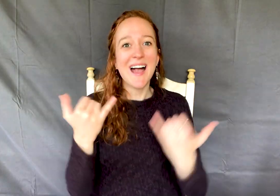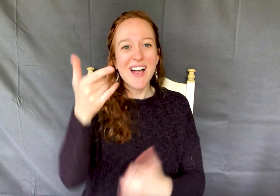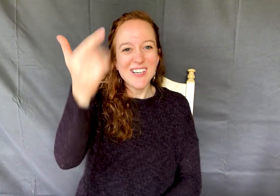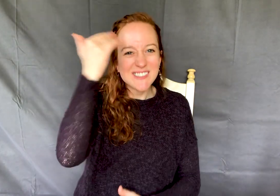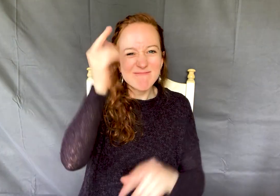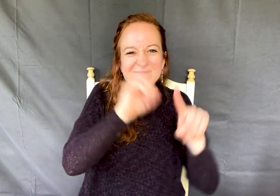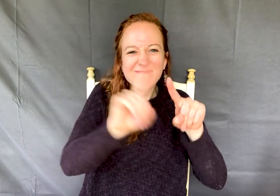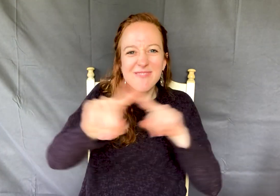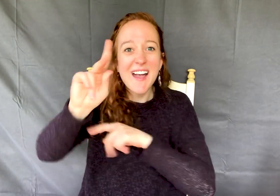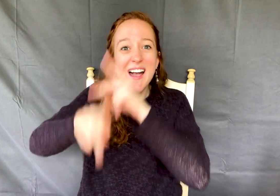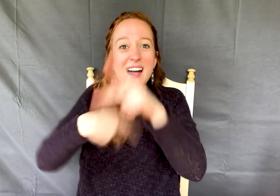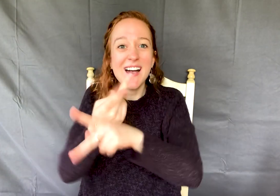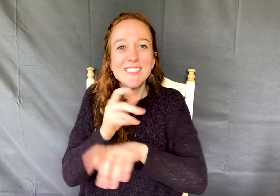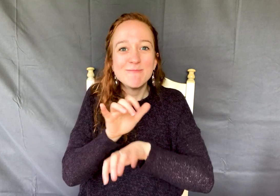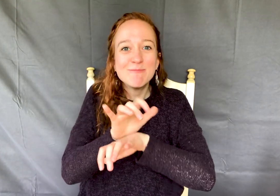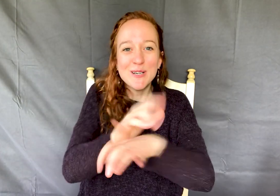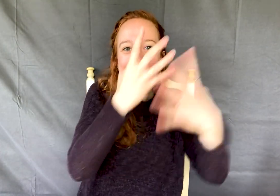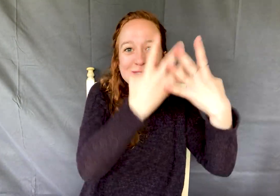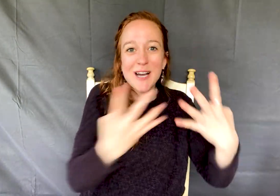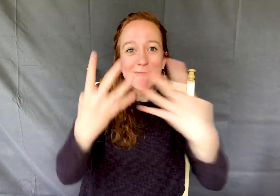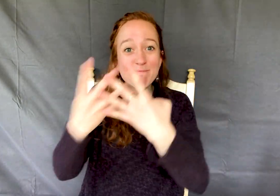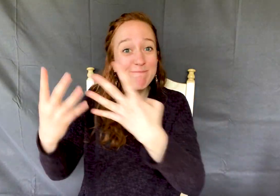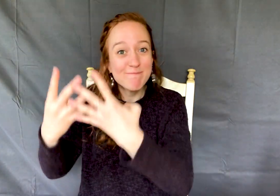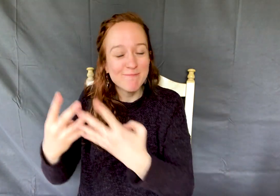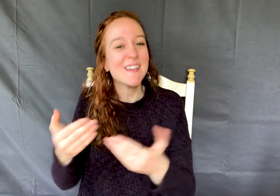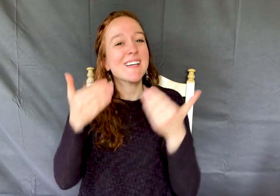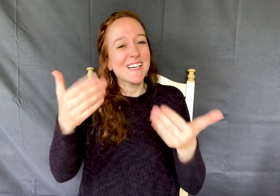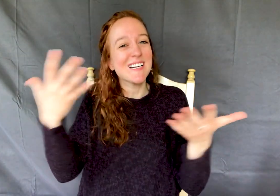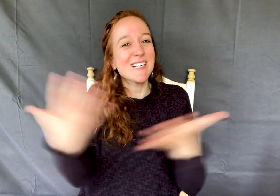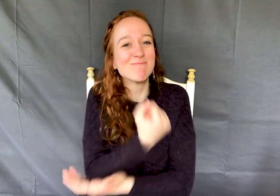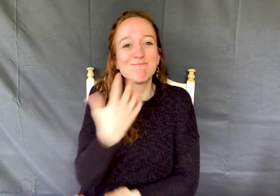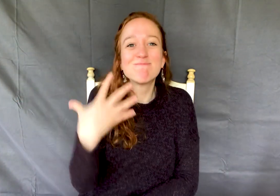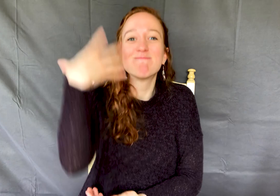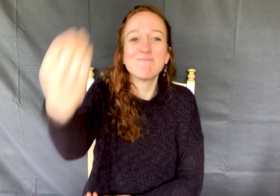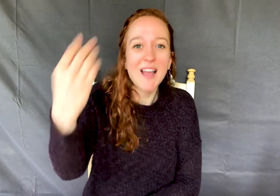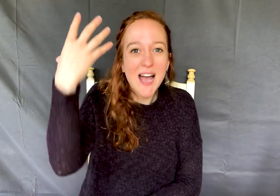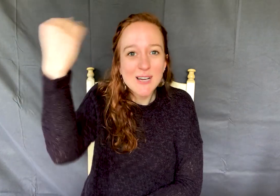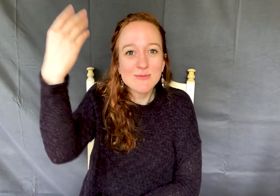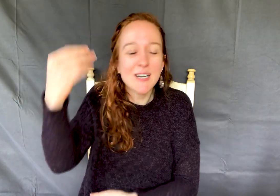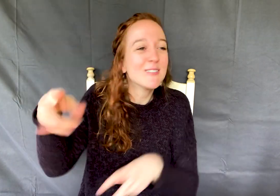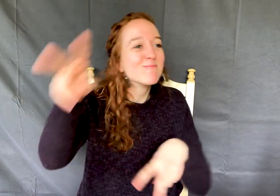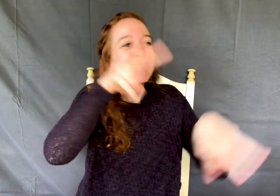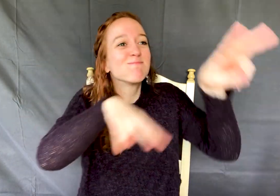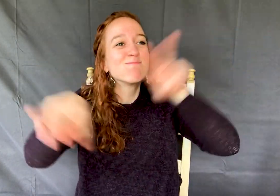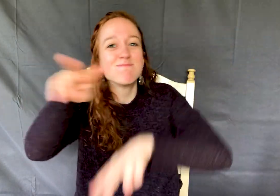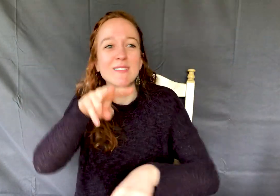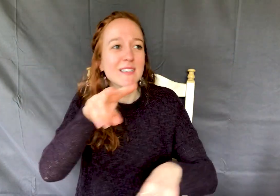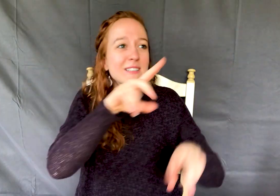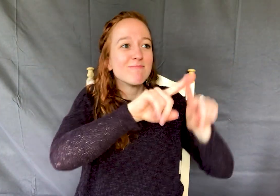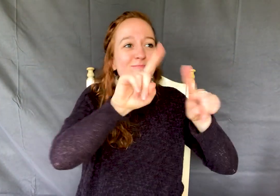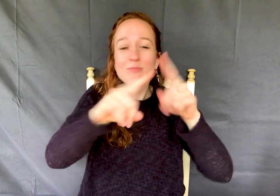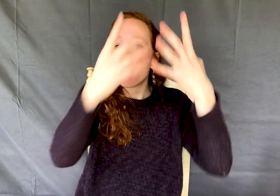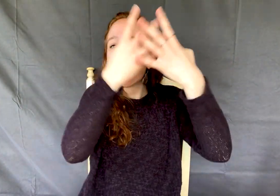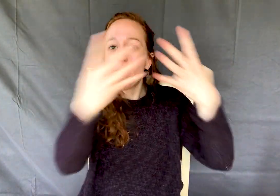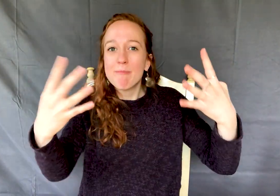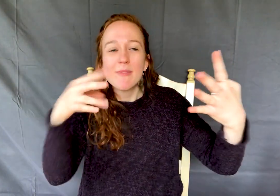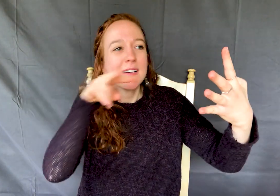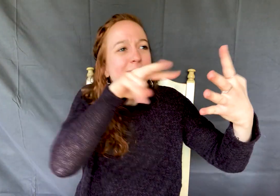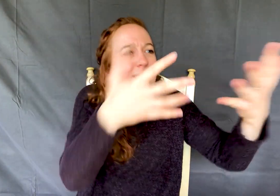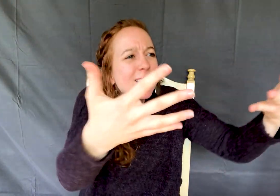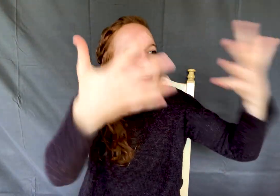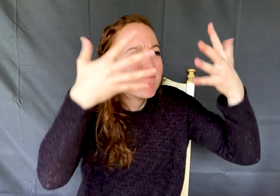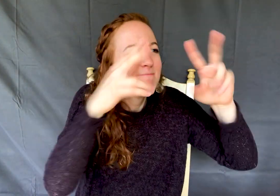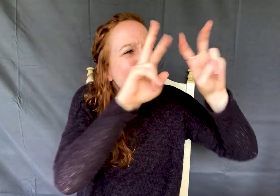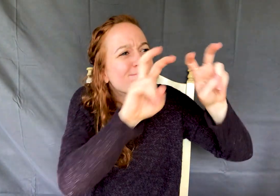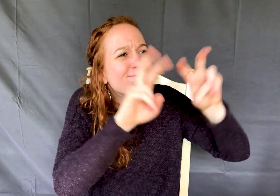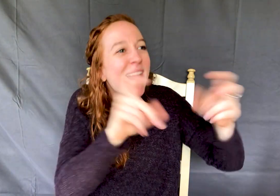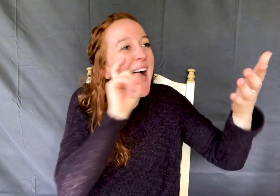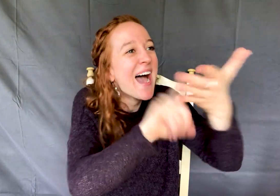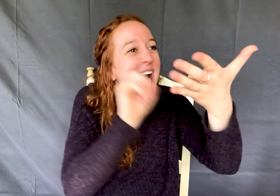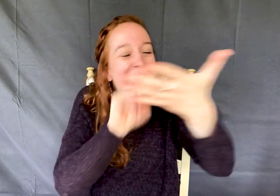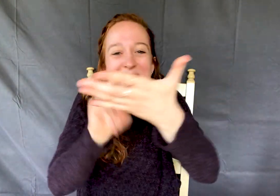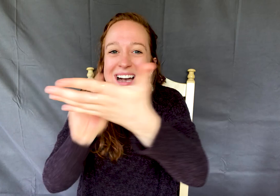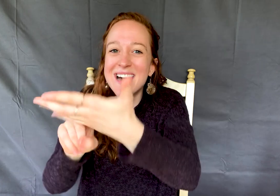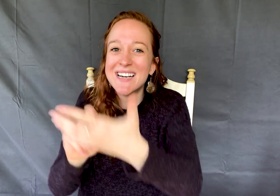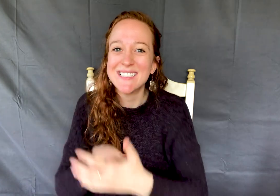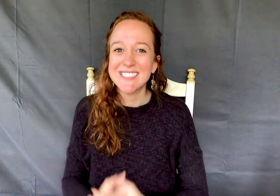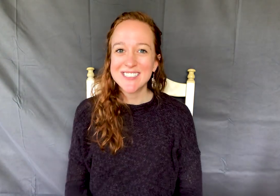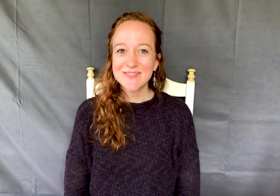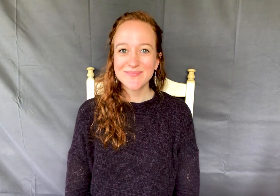Now, you know different types of webs -- let's go out and have an adventure in spidering!